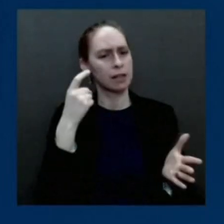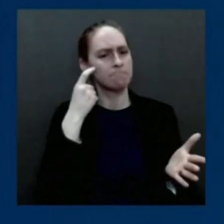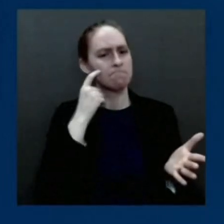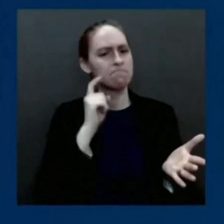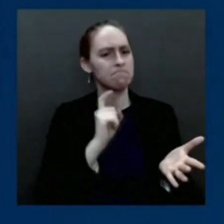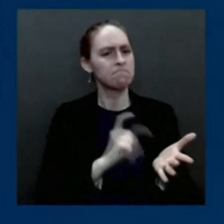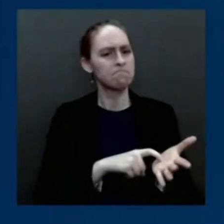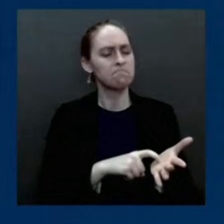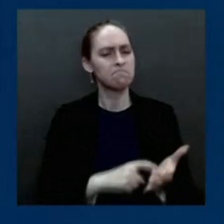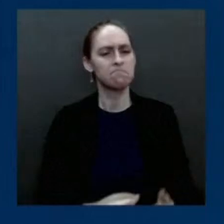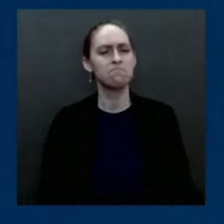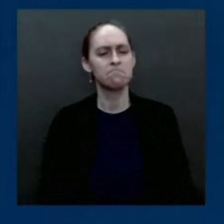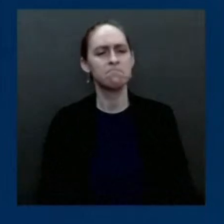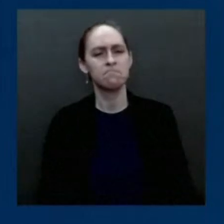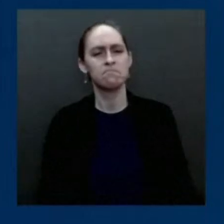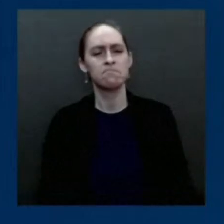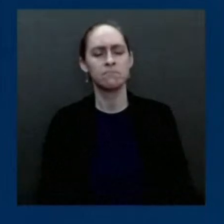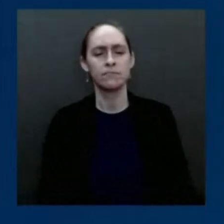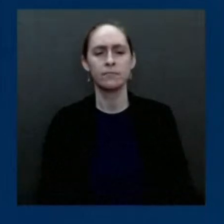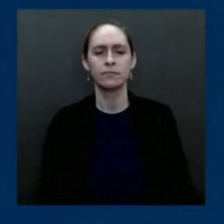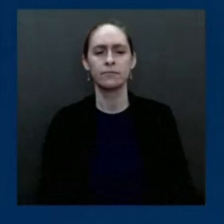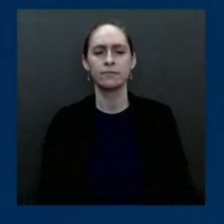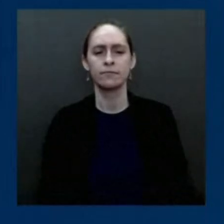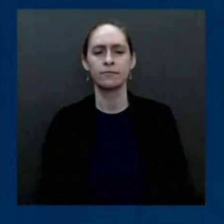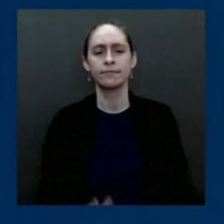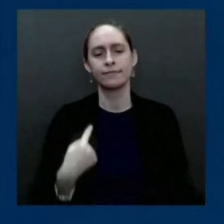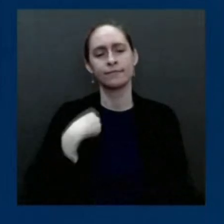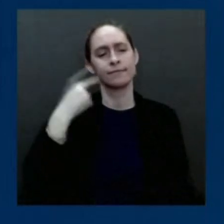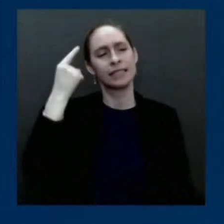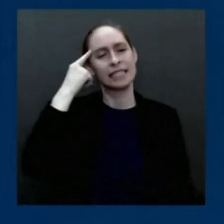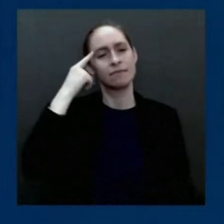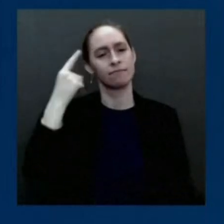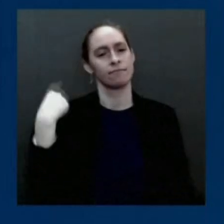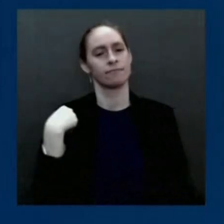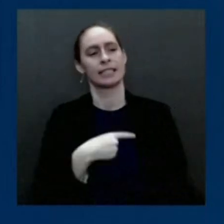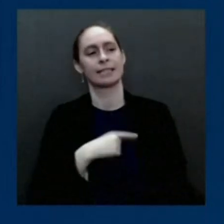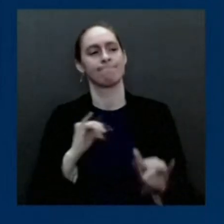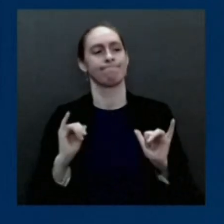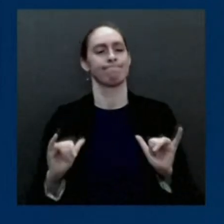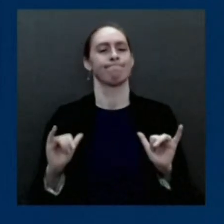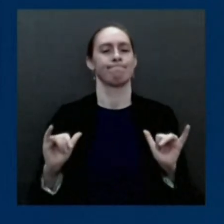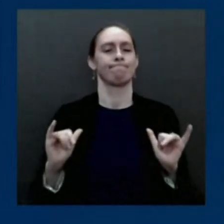BECOMES MUCH MORE RELEVANT AS TO WHAT THE SERIOUSNESS OF THE